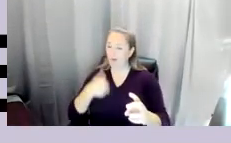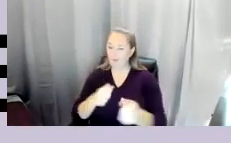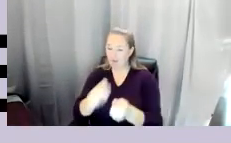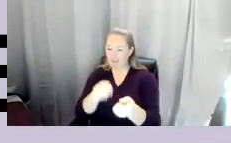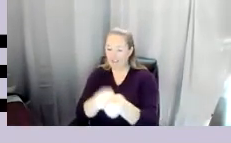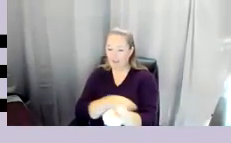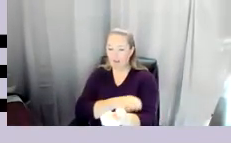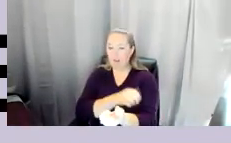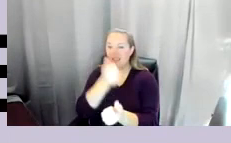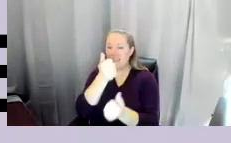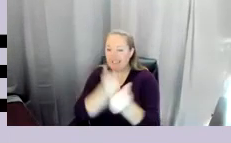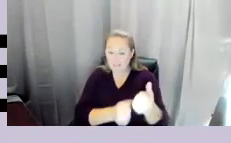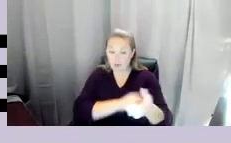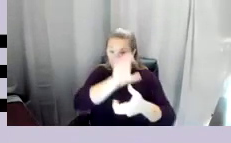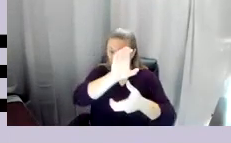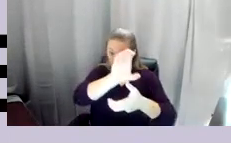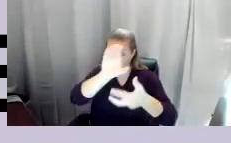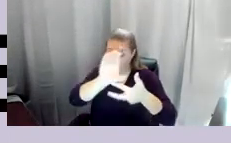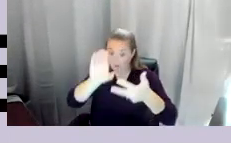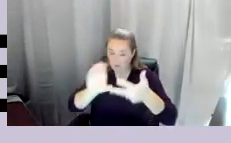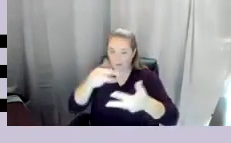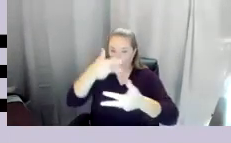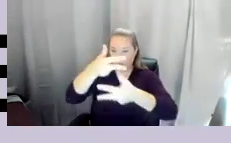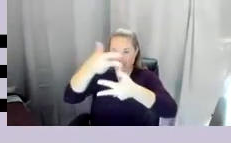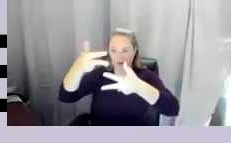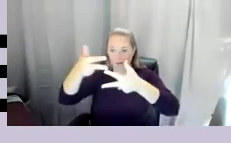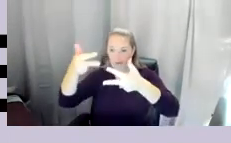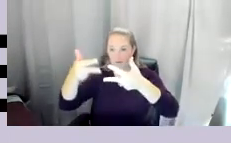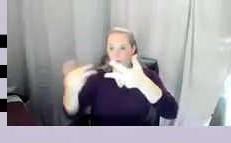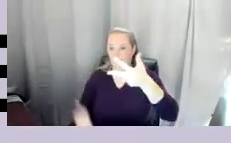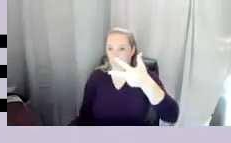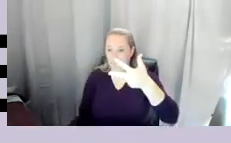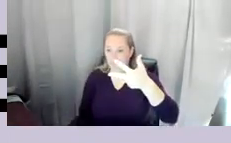COMMUNITY ASSESSMENTS